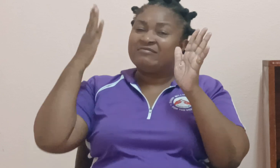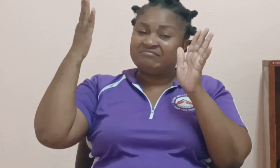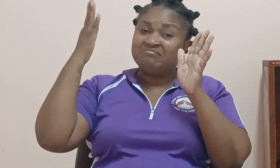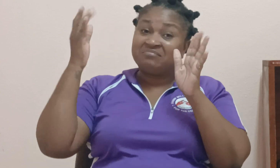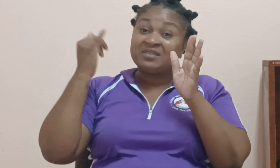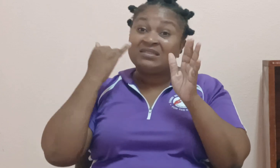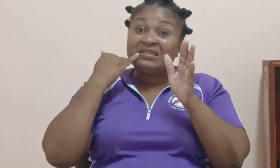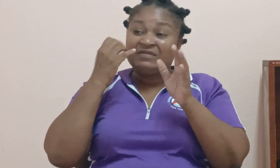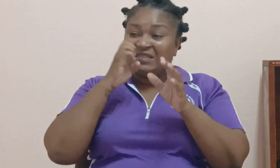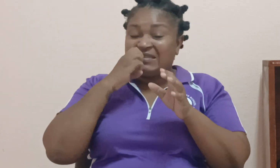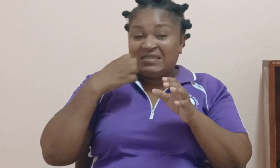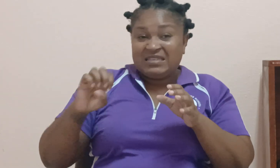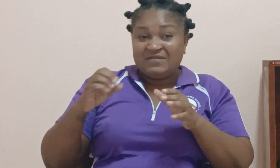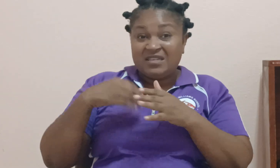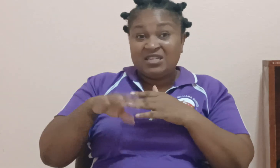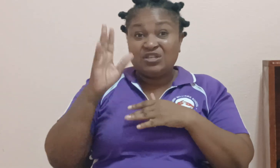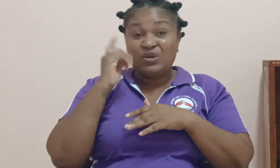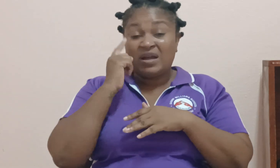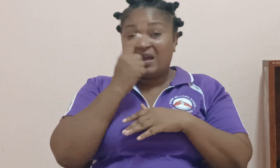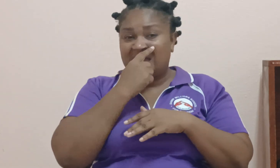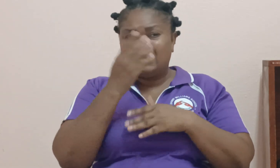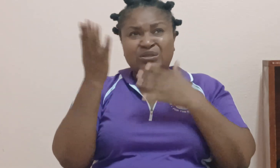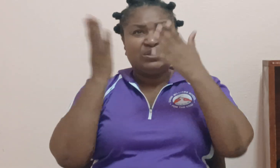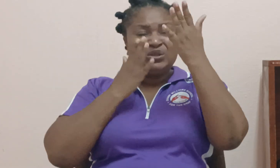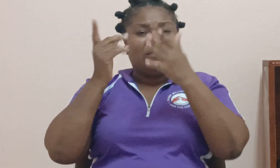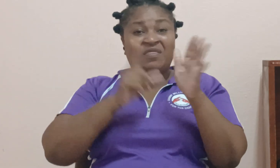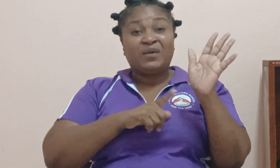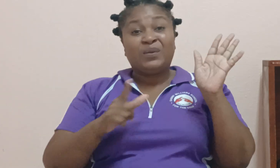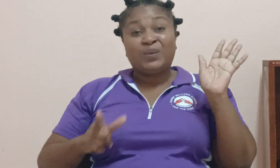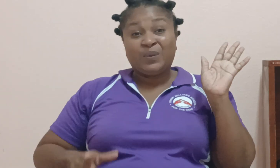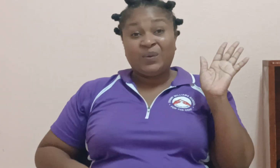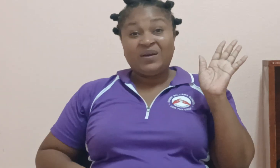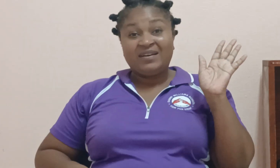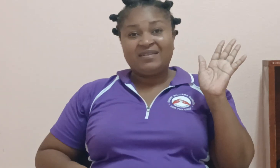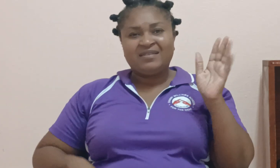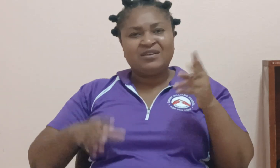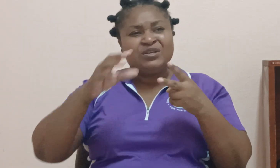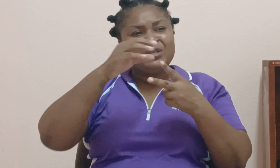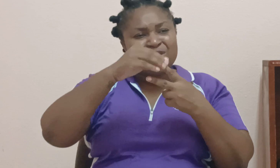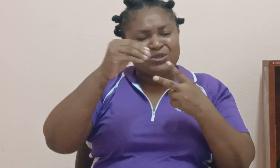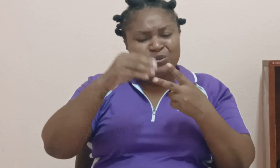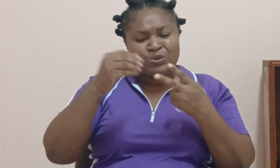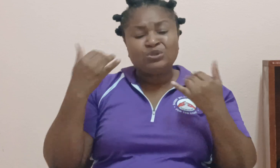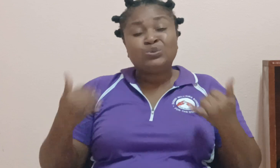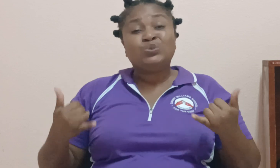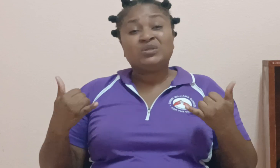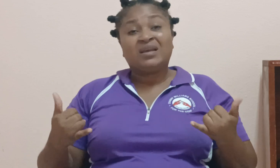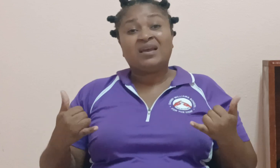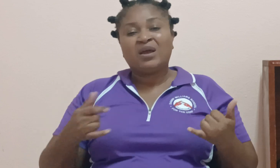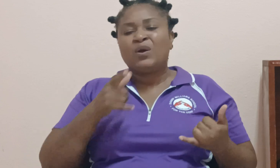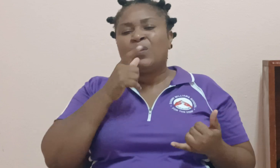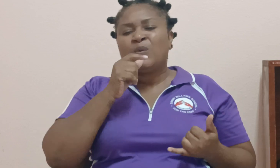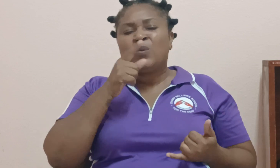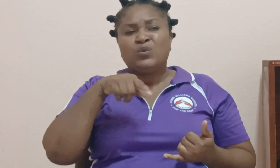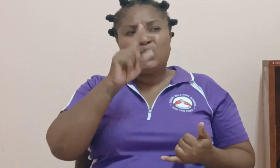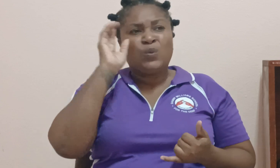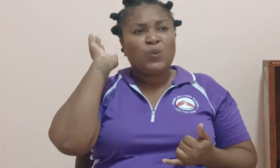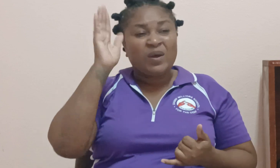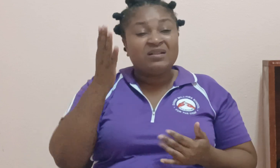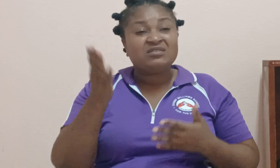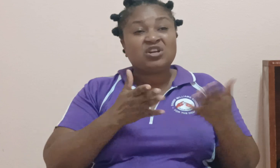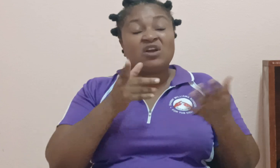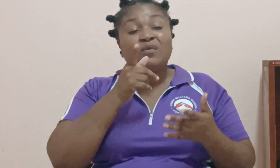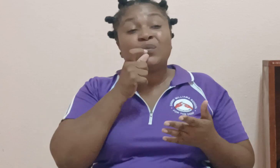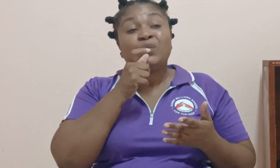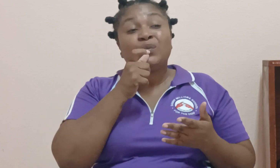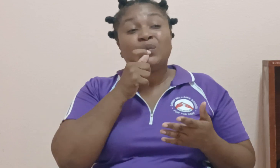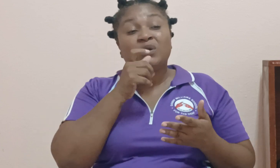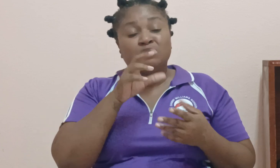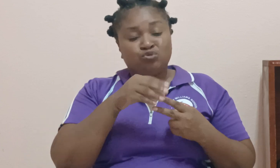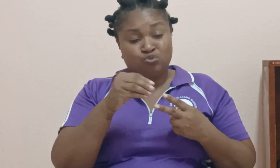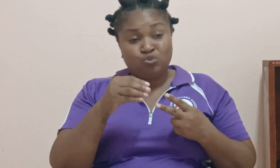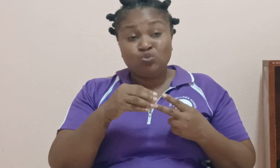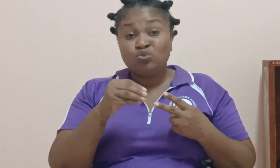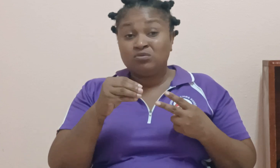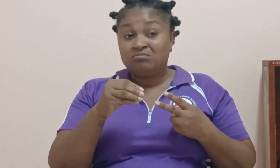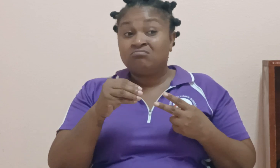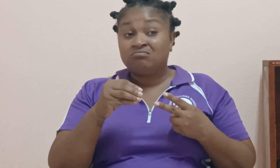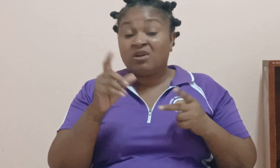evil in your eyes to serve the LORD, choose this day whom you will serve, whether the gods your